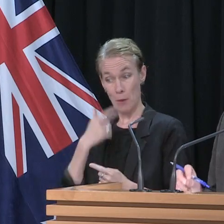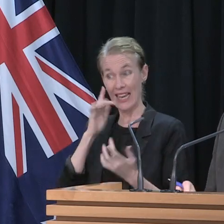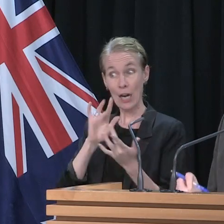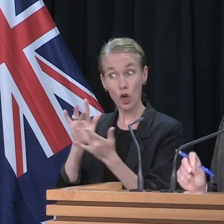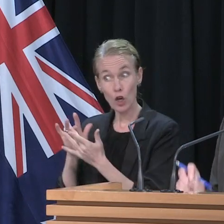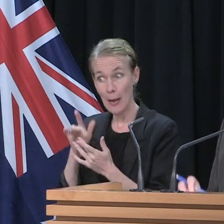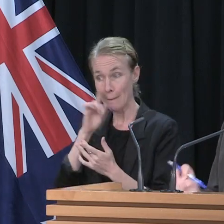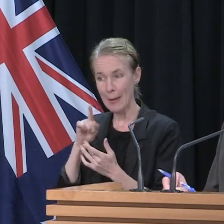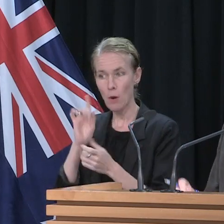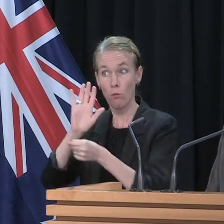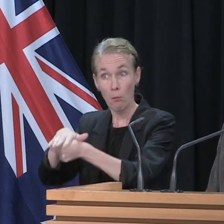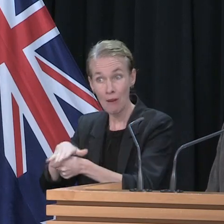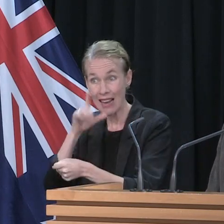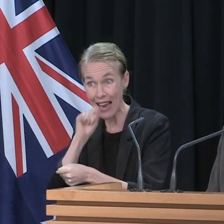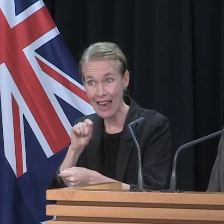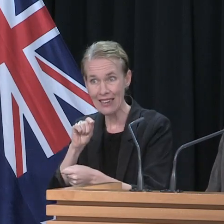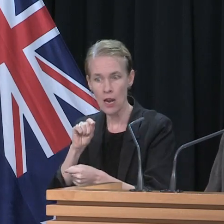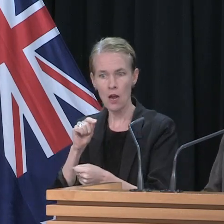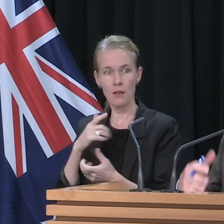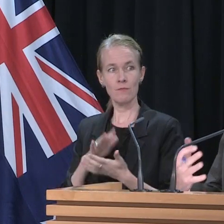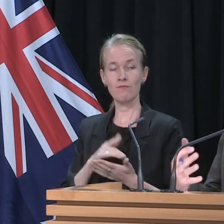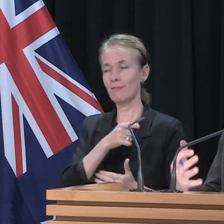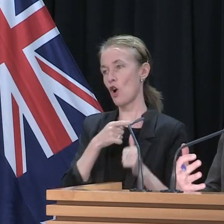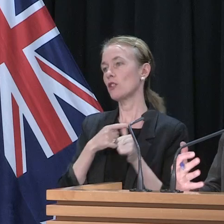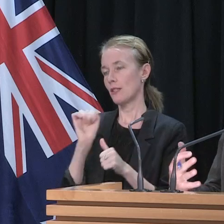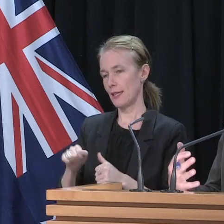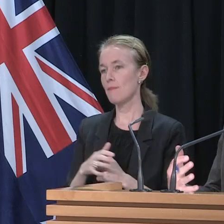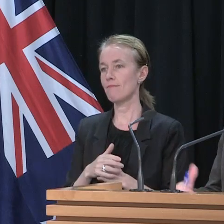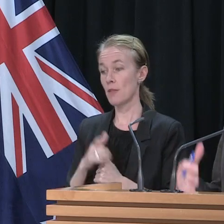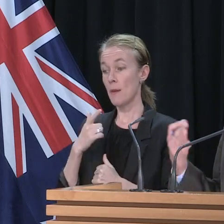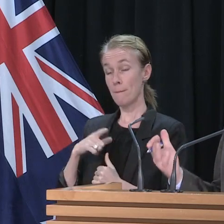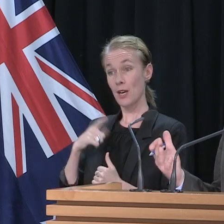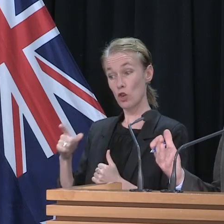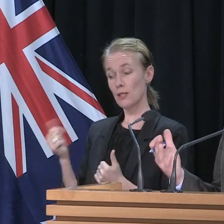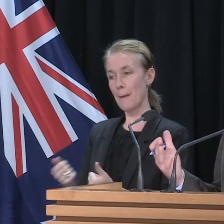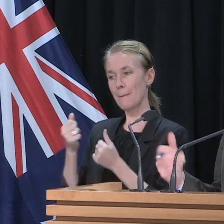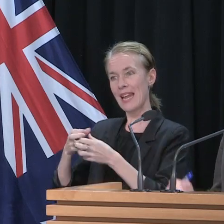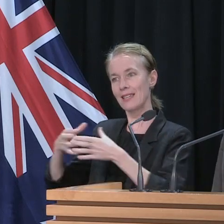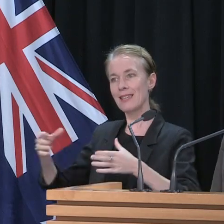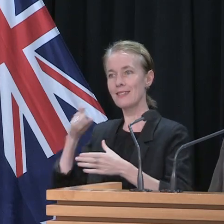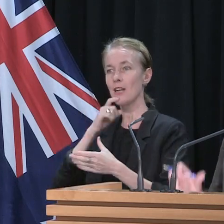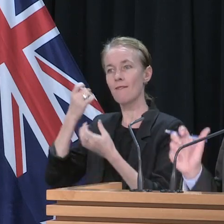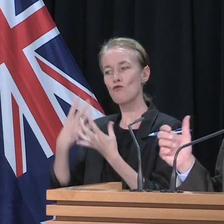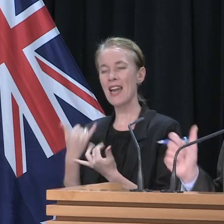abilities despite being not taking up the app? >> DR I am confident because of that additional capacity we have